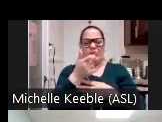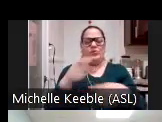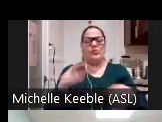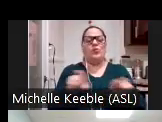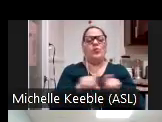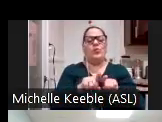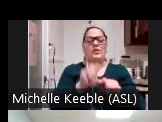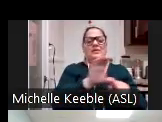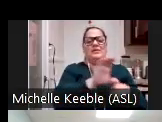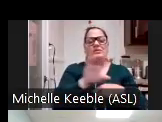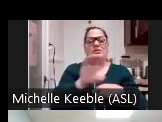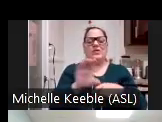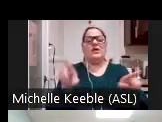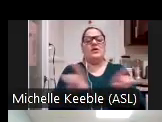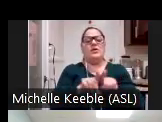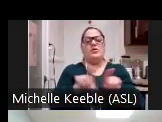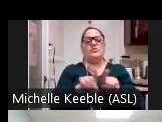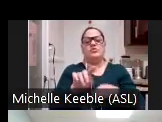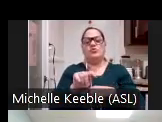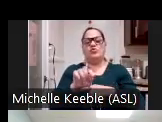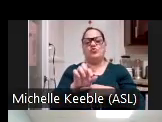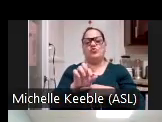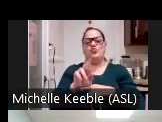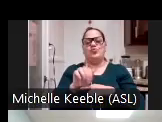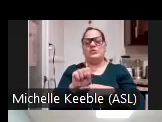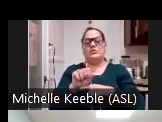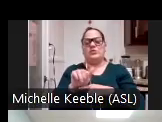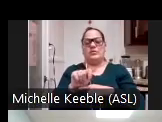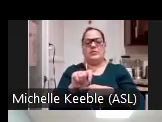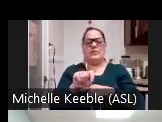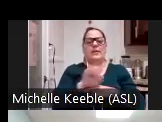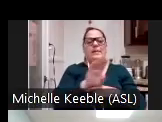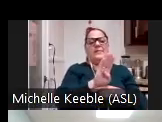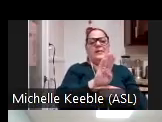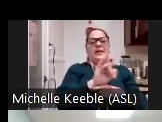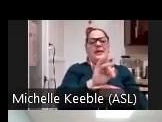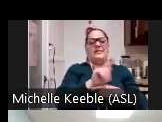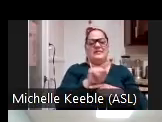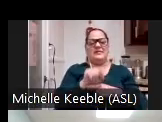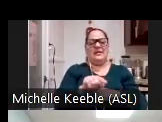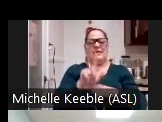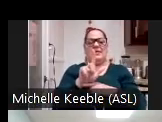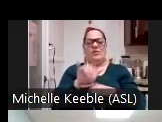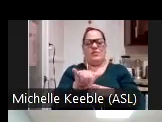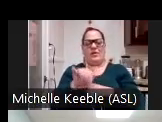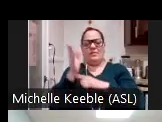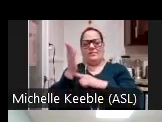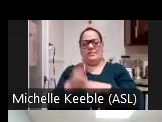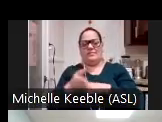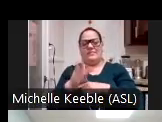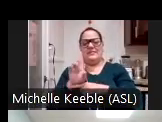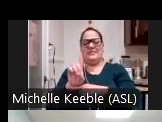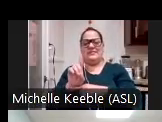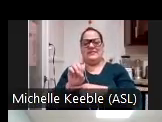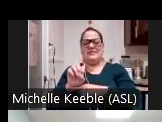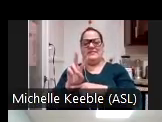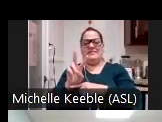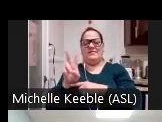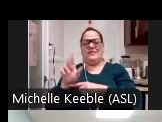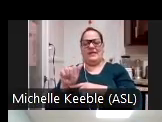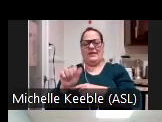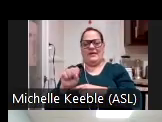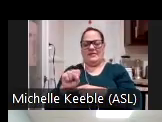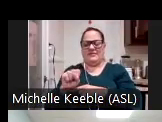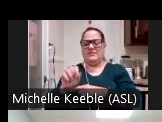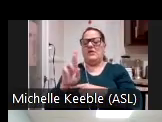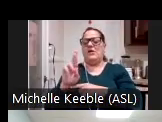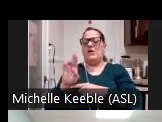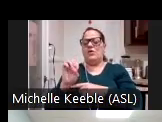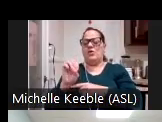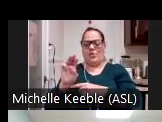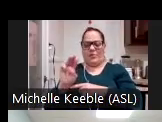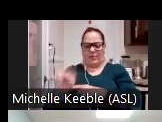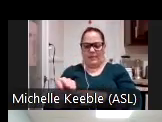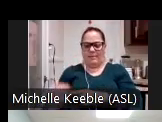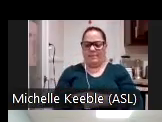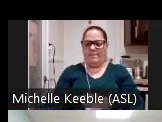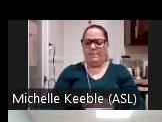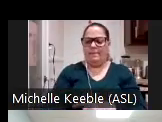And you can find the playlist on the Devvas Room website at bit.ly/DevvasRoom. And there